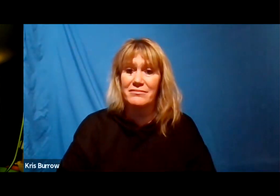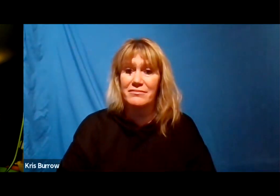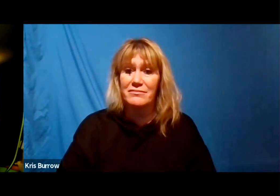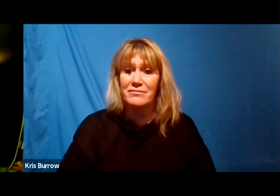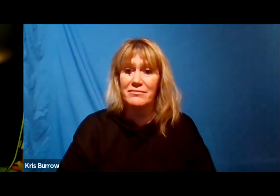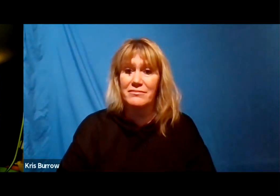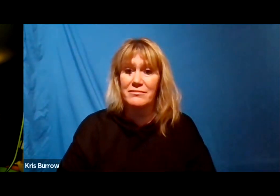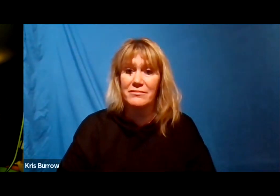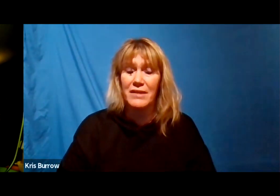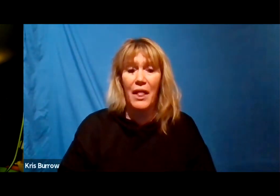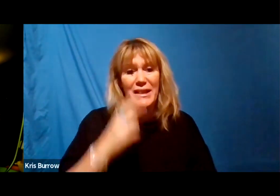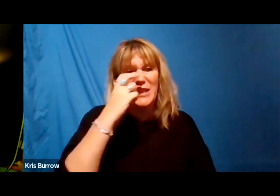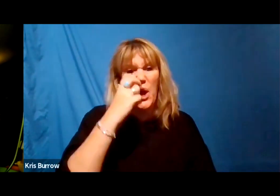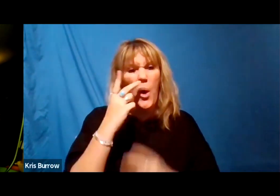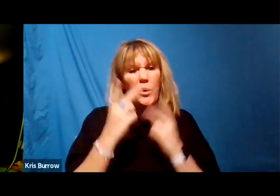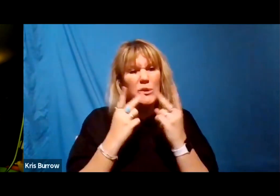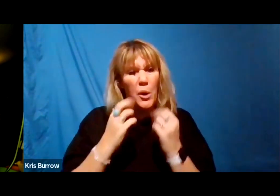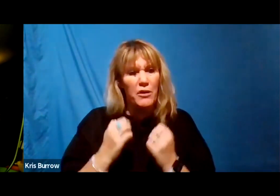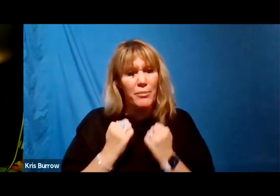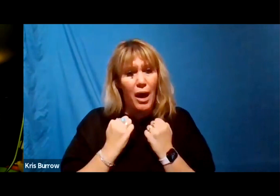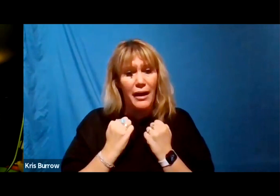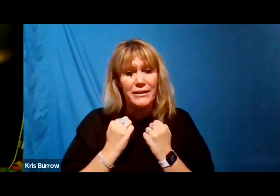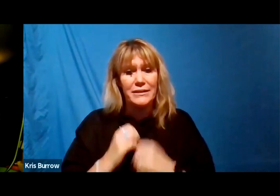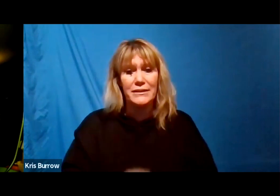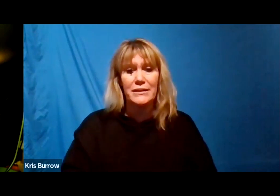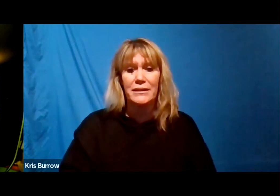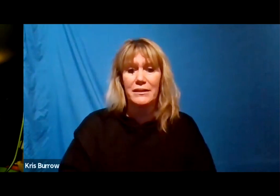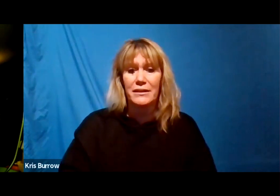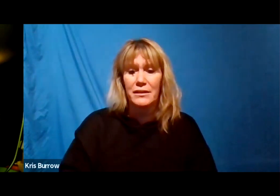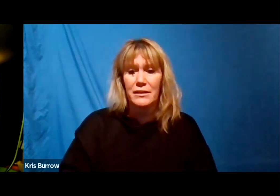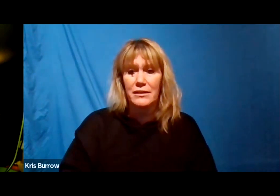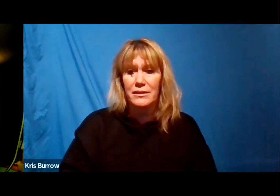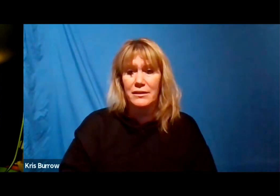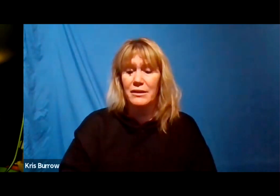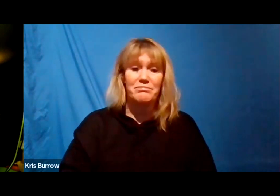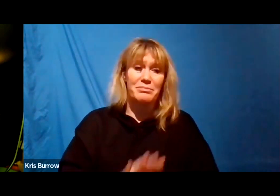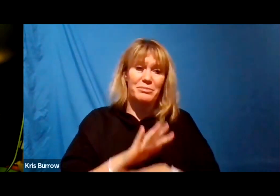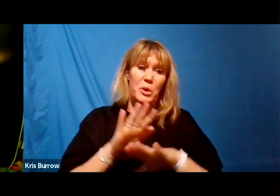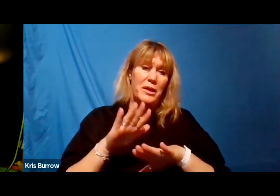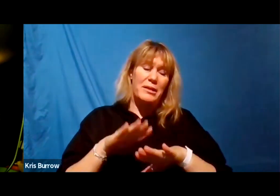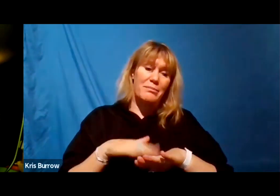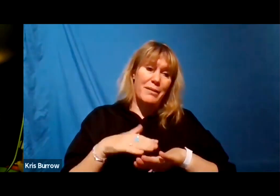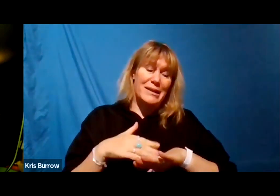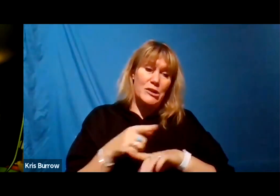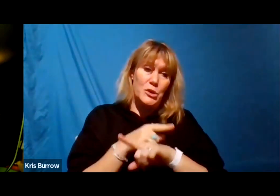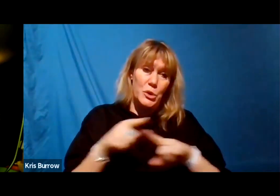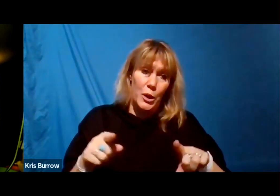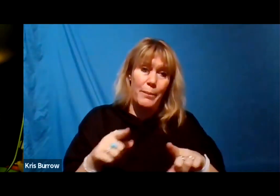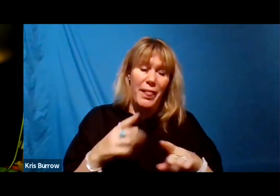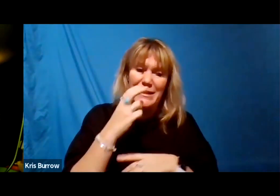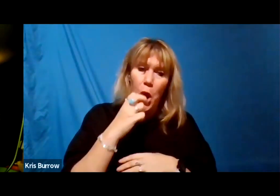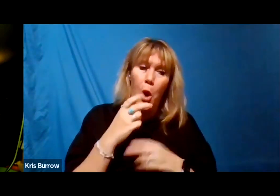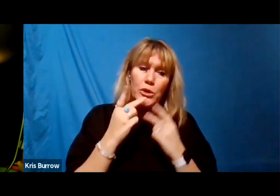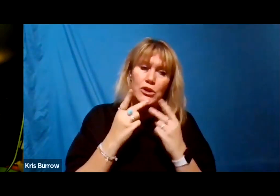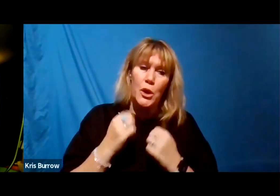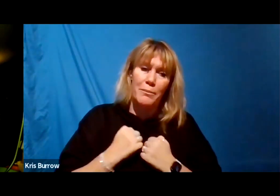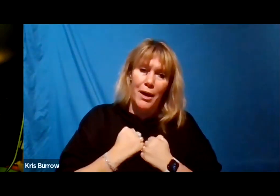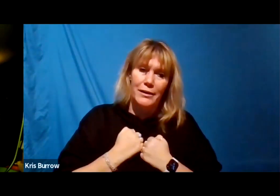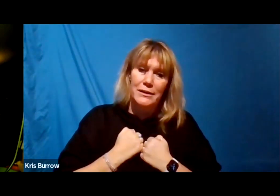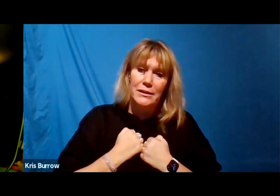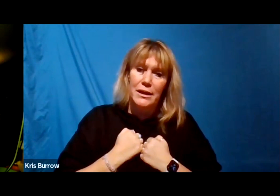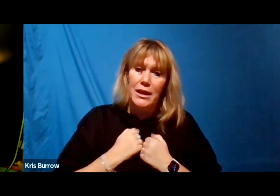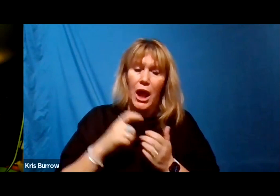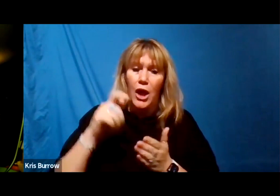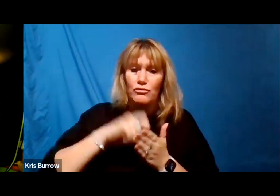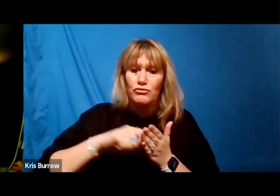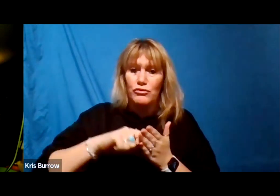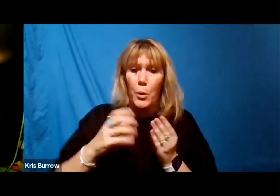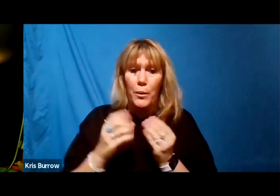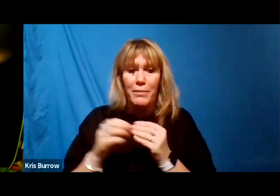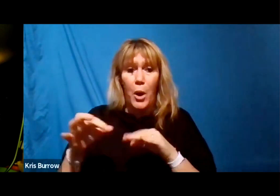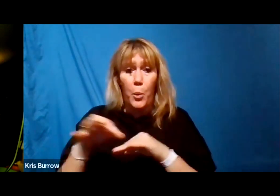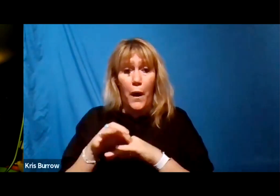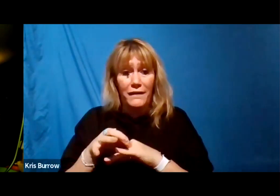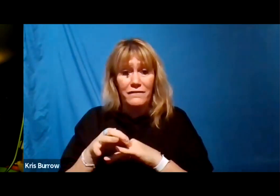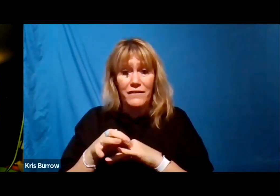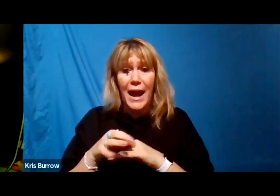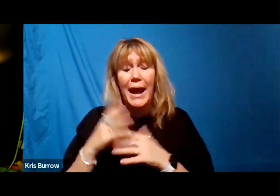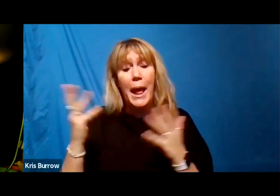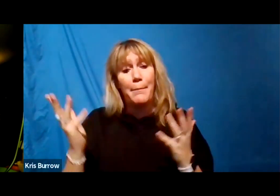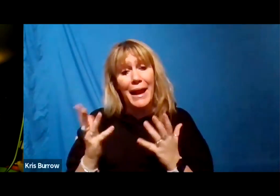I will rock you.